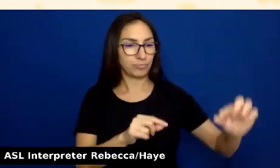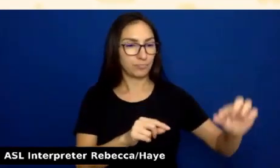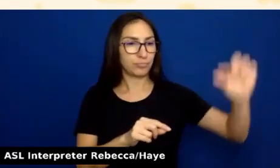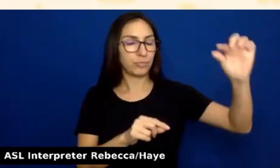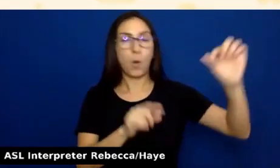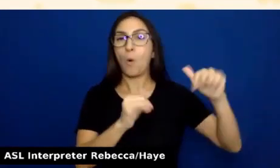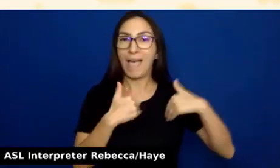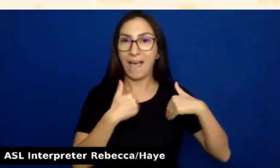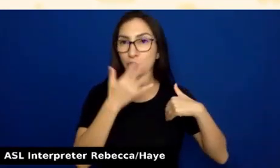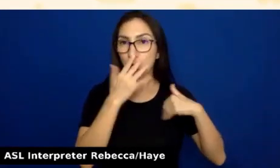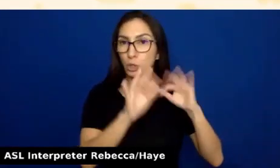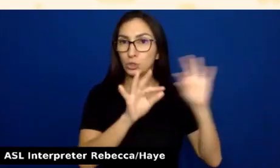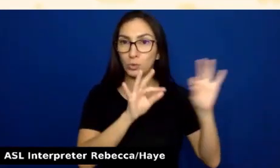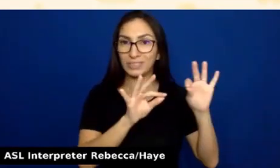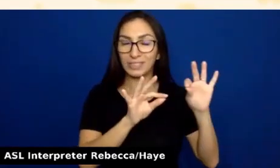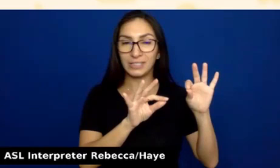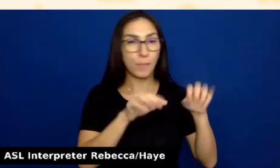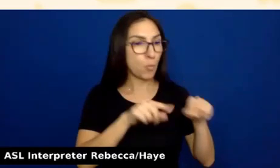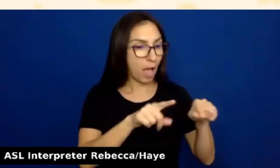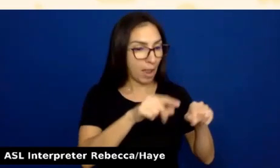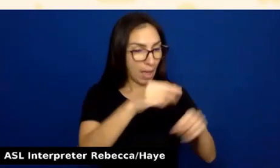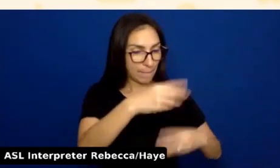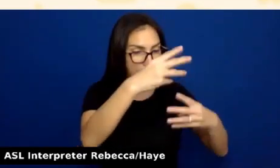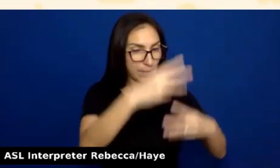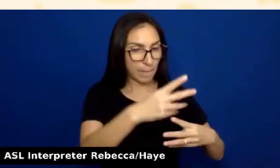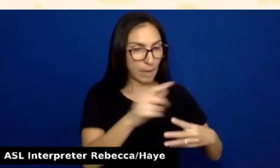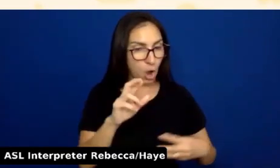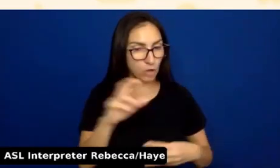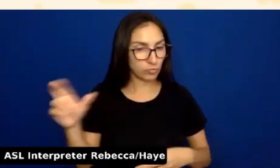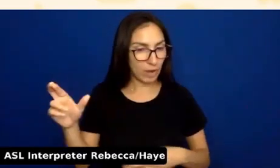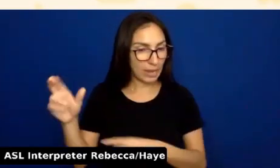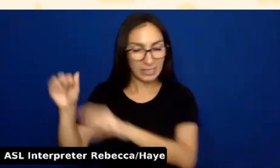And then on the right side, it changes a whole bunch of content.